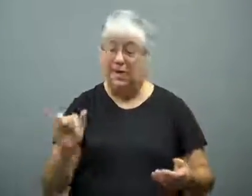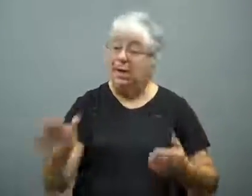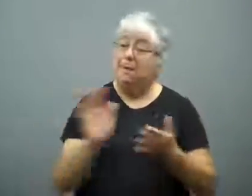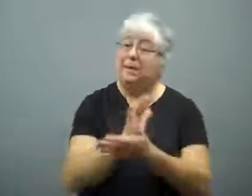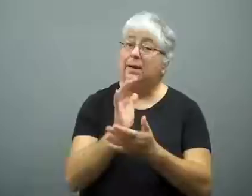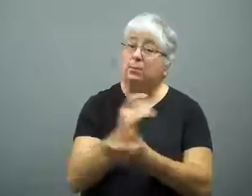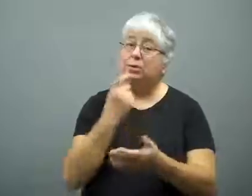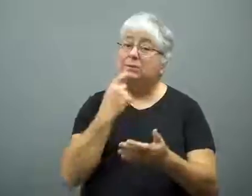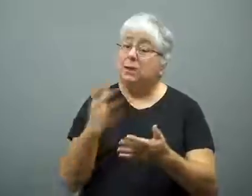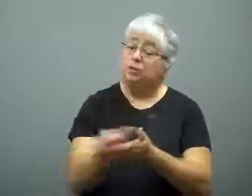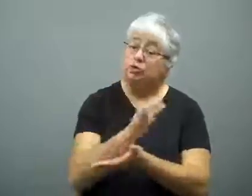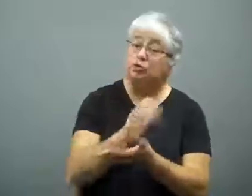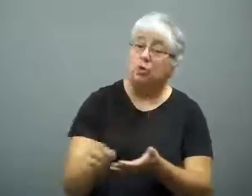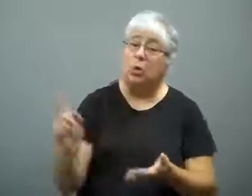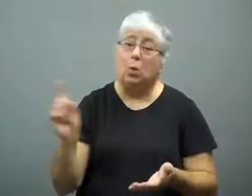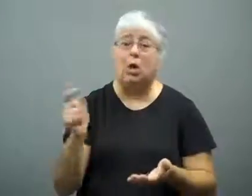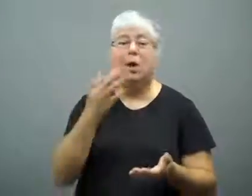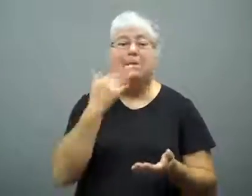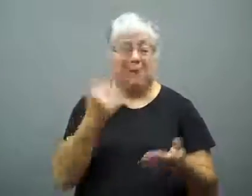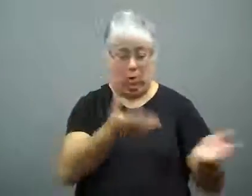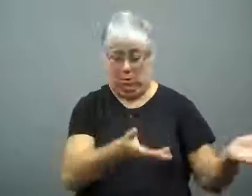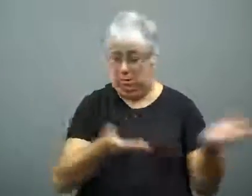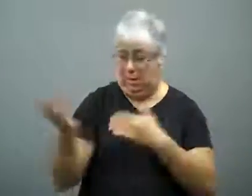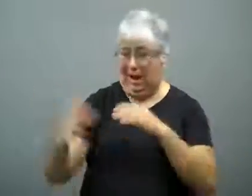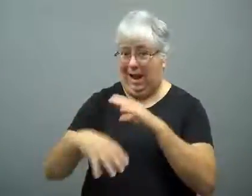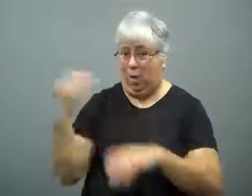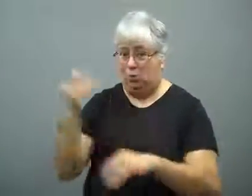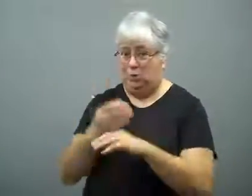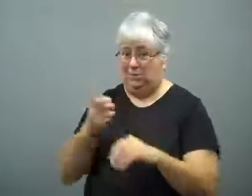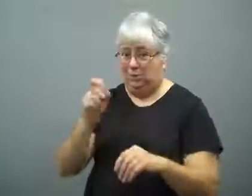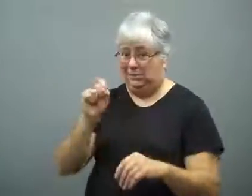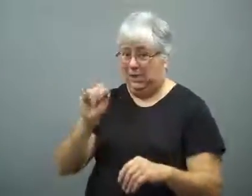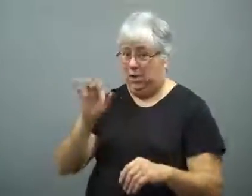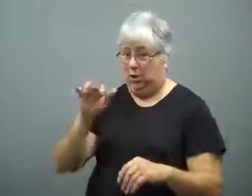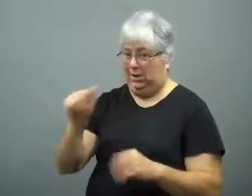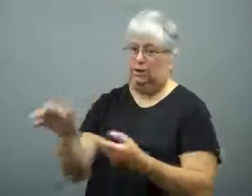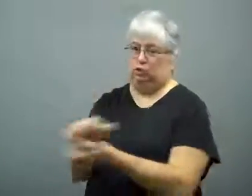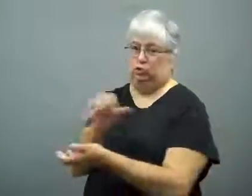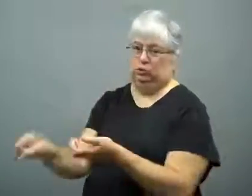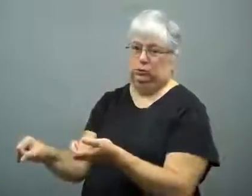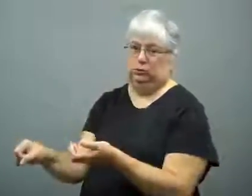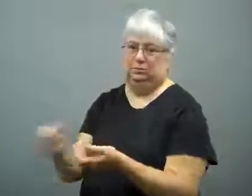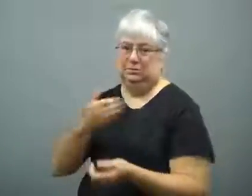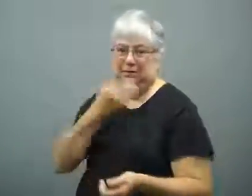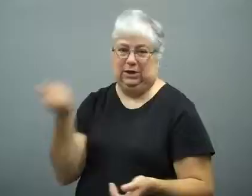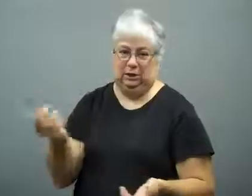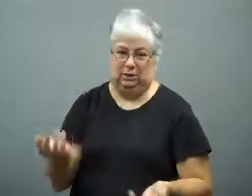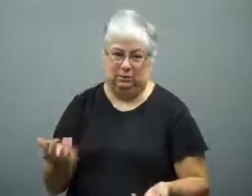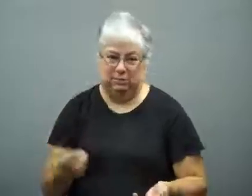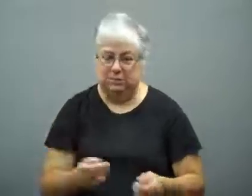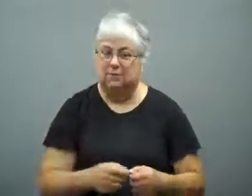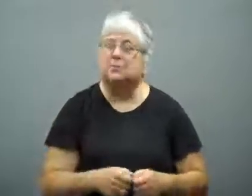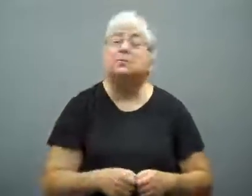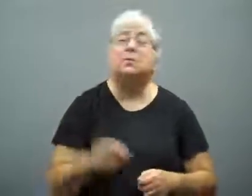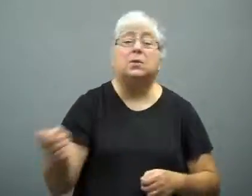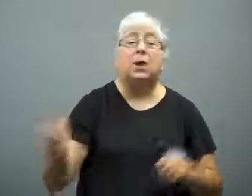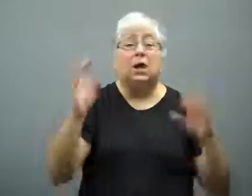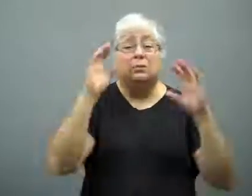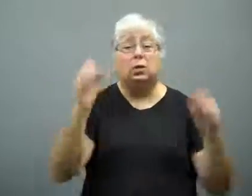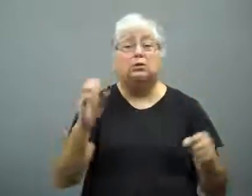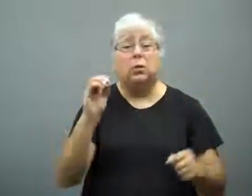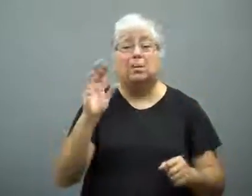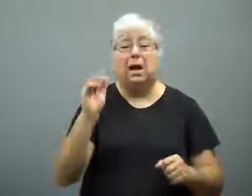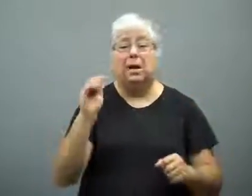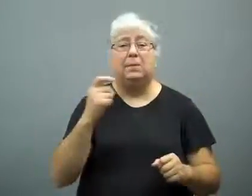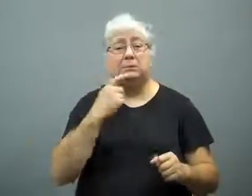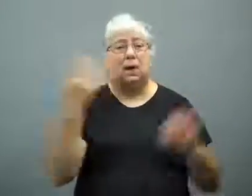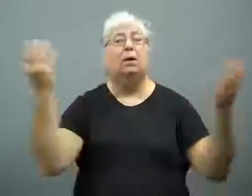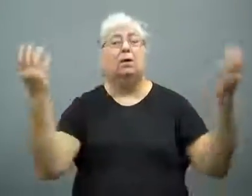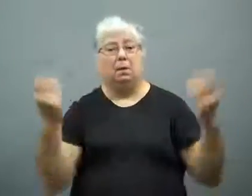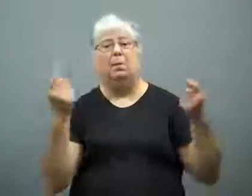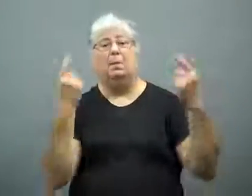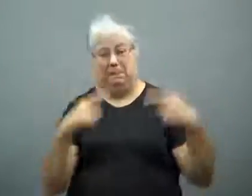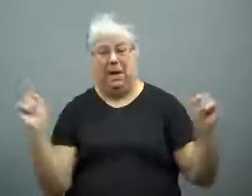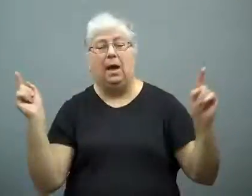The plan says destruction should occur outside of Syria.